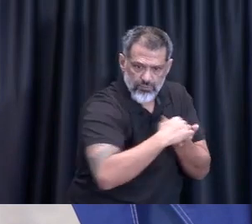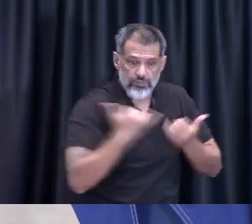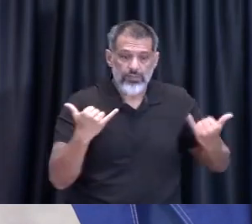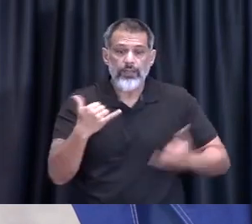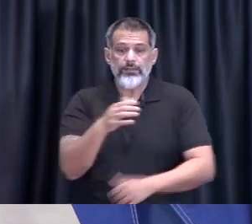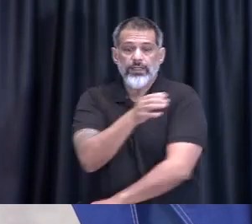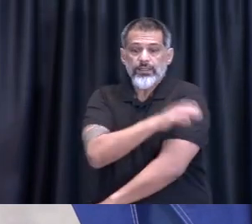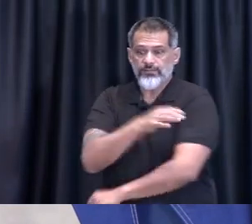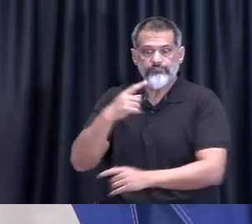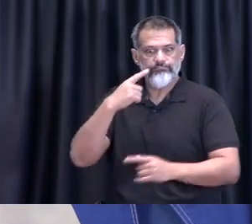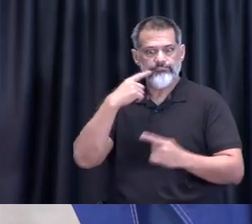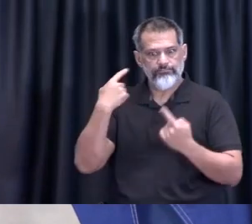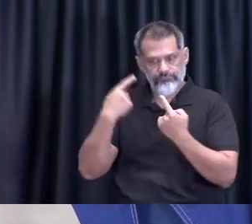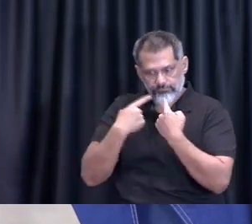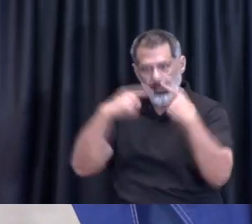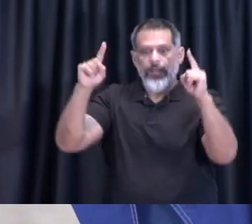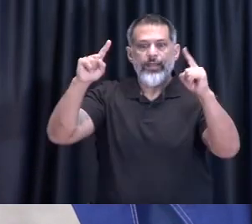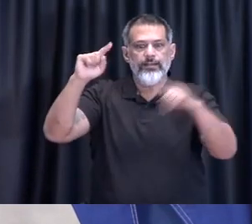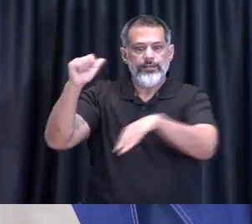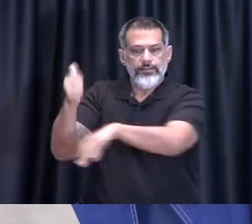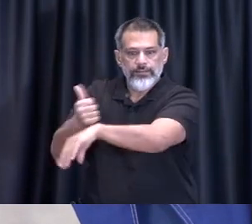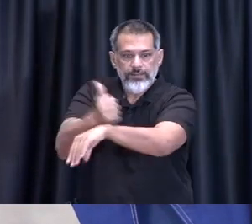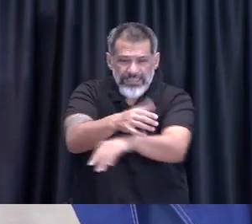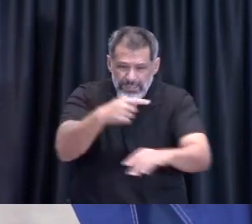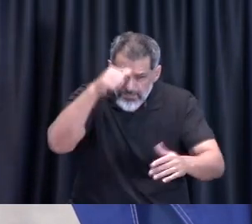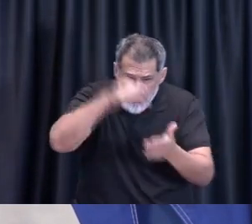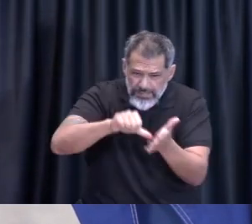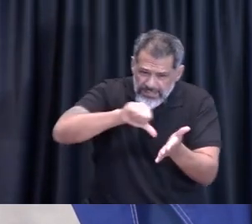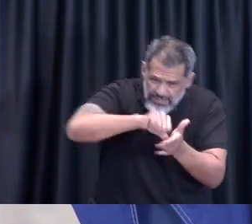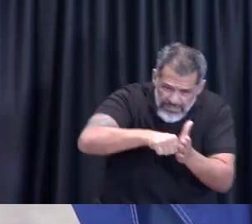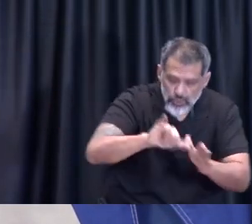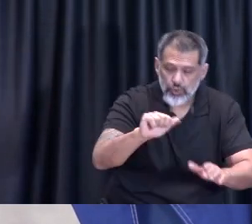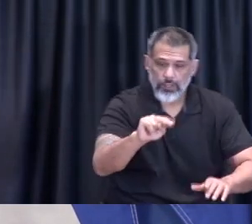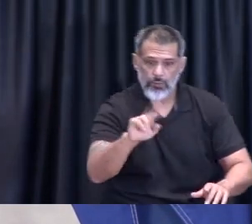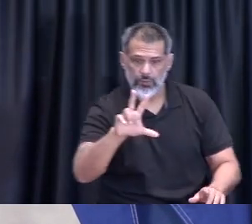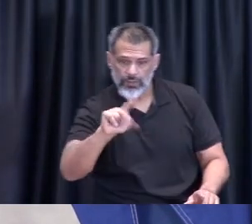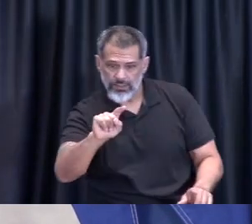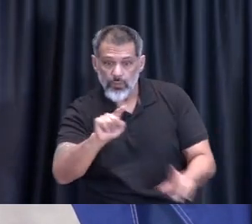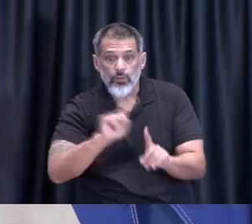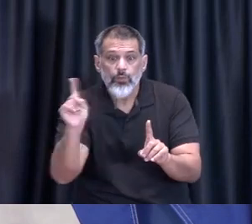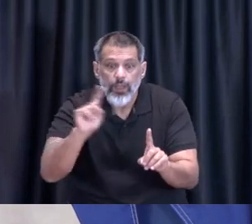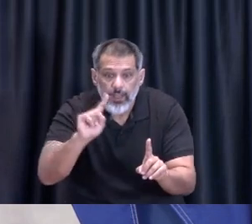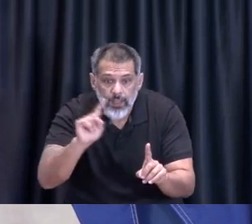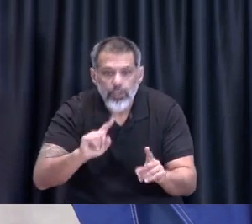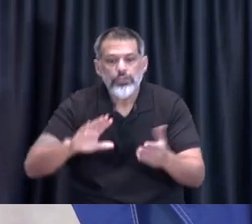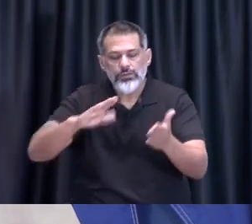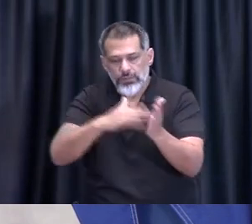mentioned again Monday, January 31st at the Metropolitan Toronto Convention Centre. And again, that information is